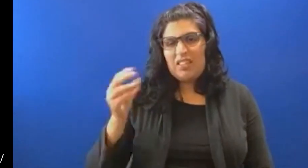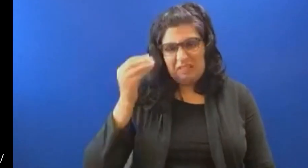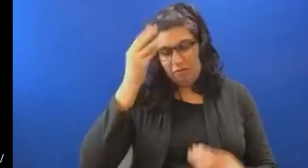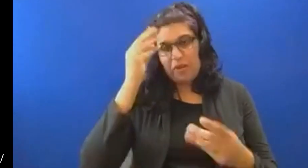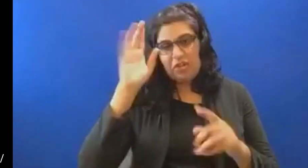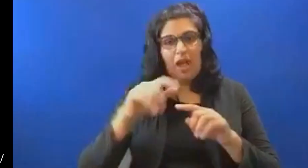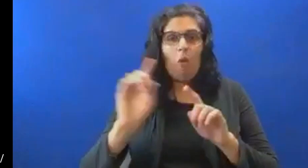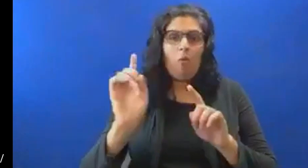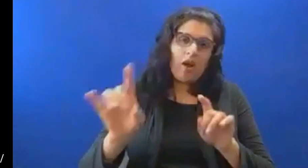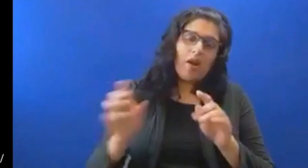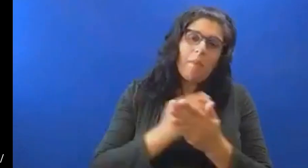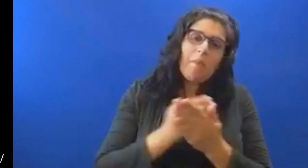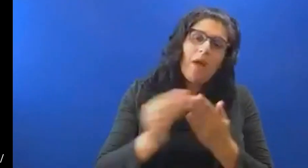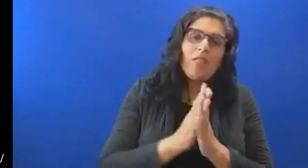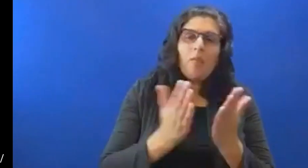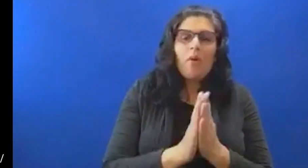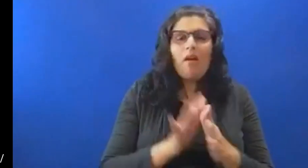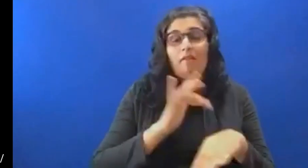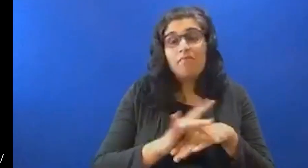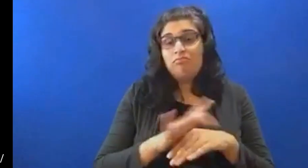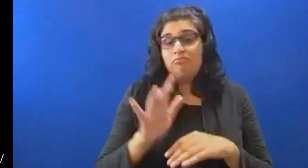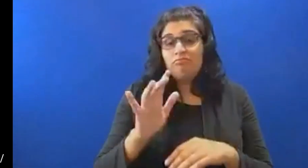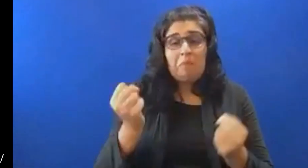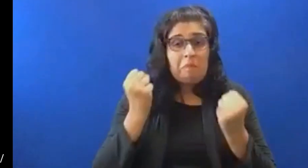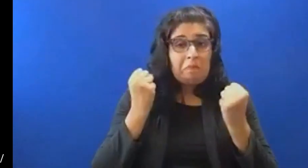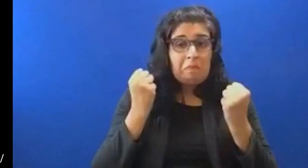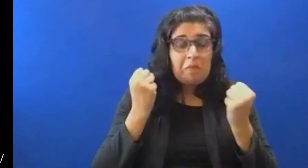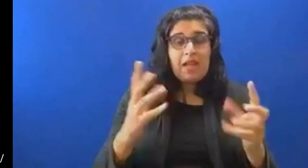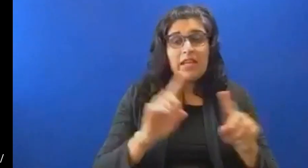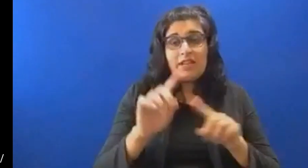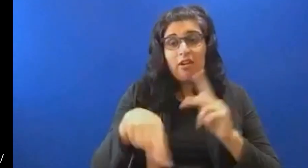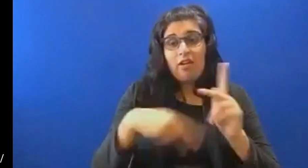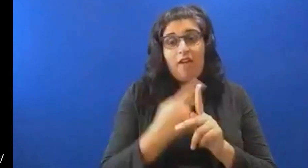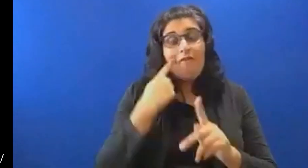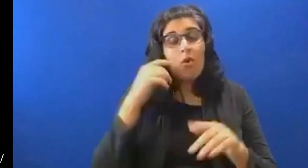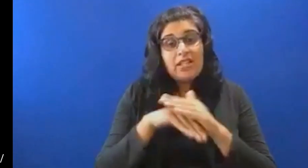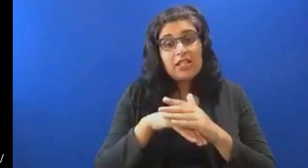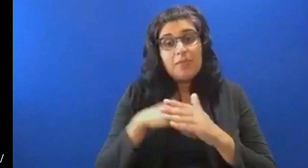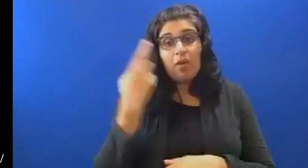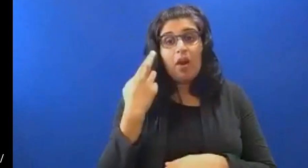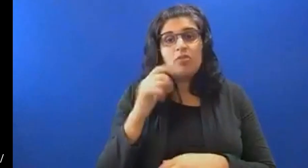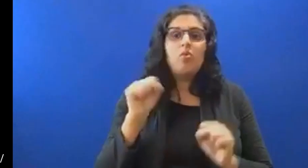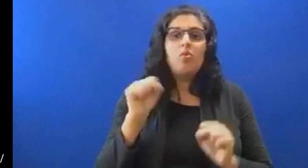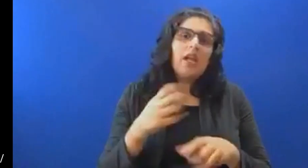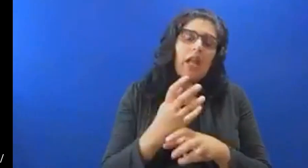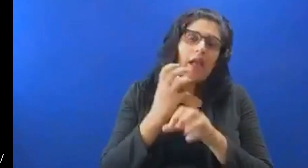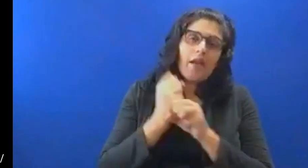It's available in multiple formats for accessibility purposes. You can get the hard copy.